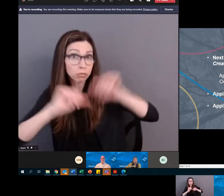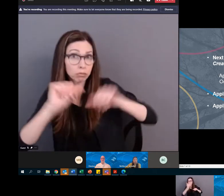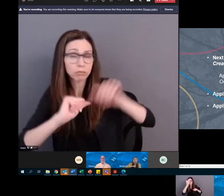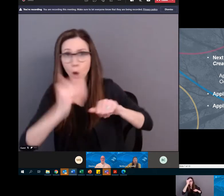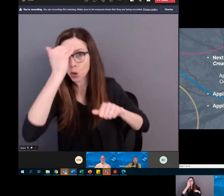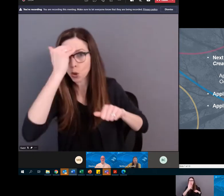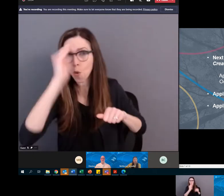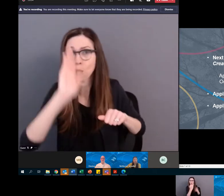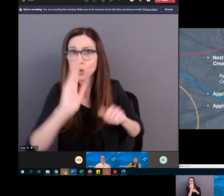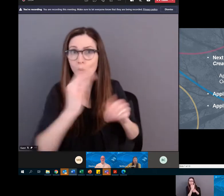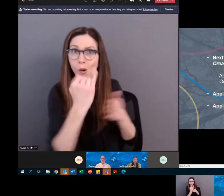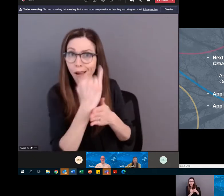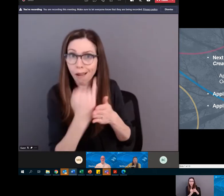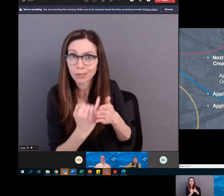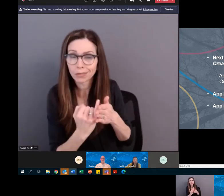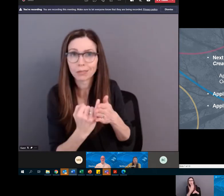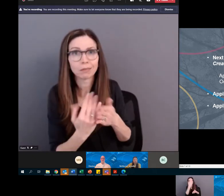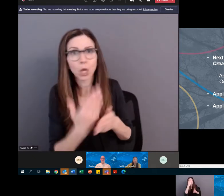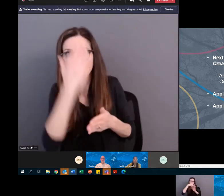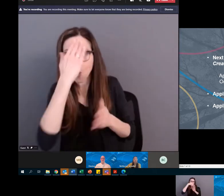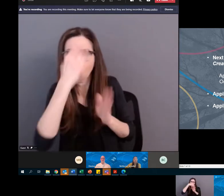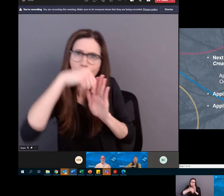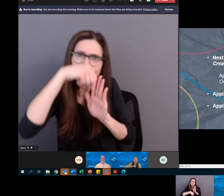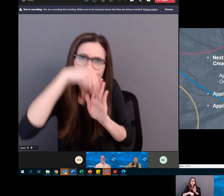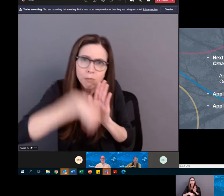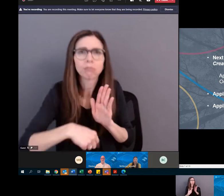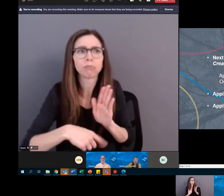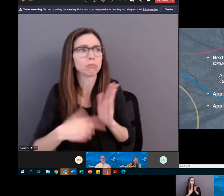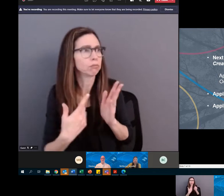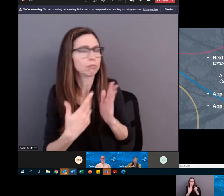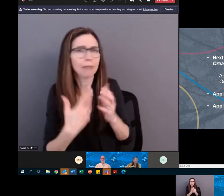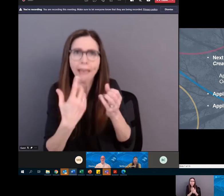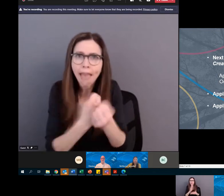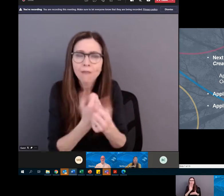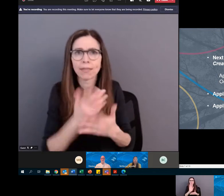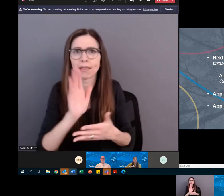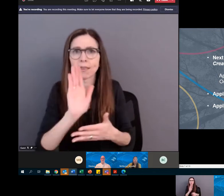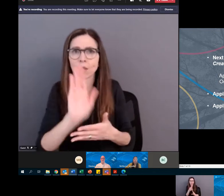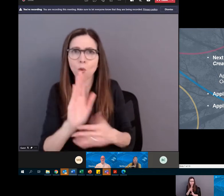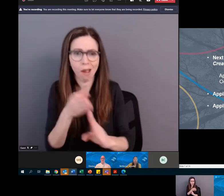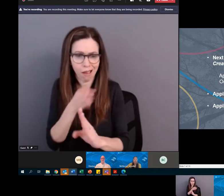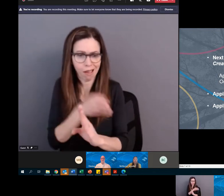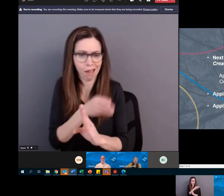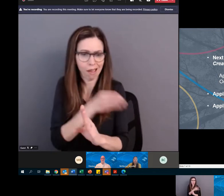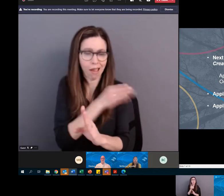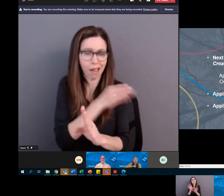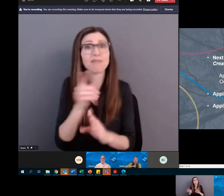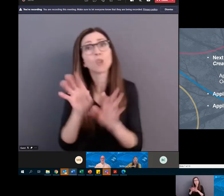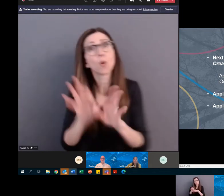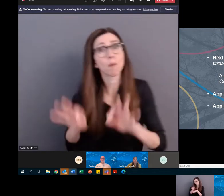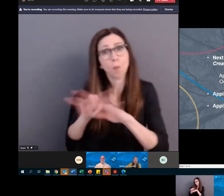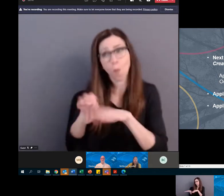does get submitted with your application, so make sure that it’s up-to-date.